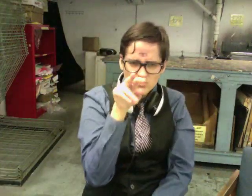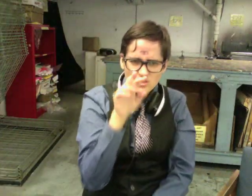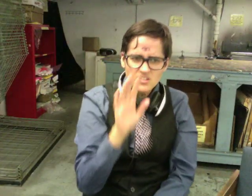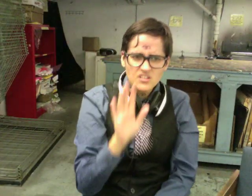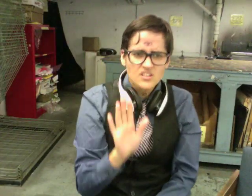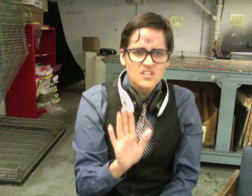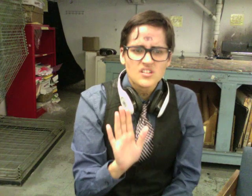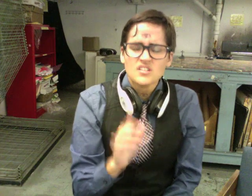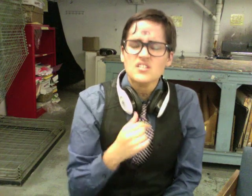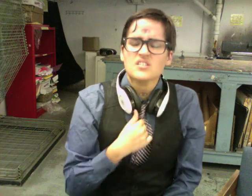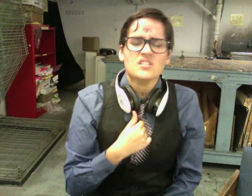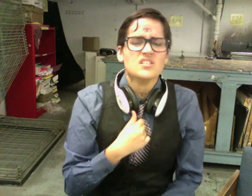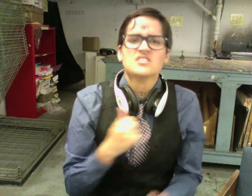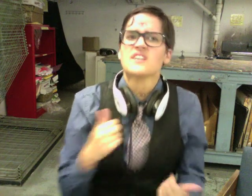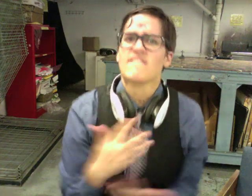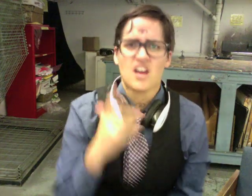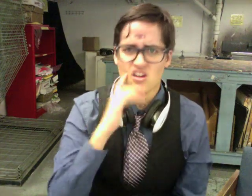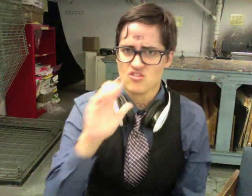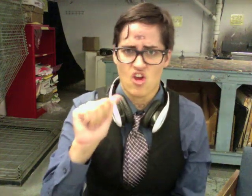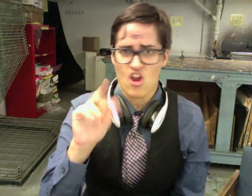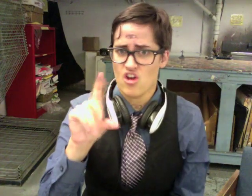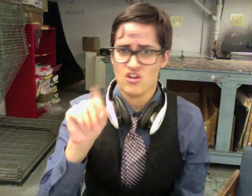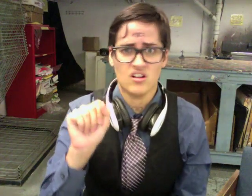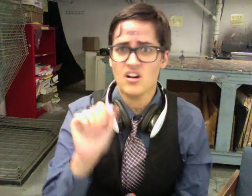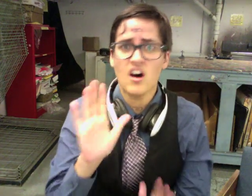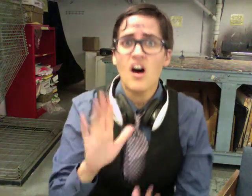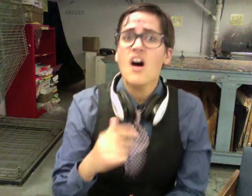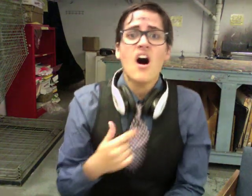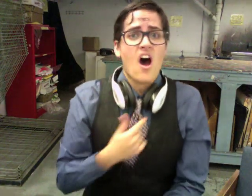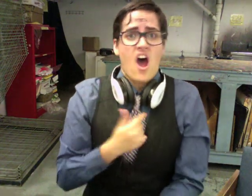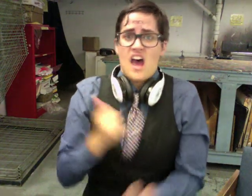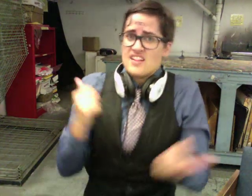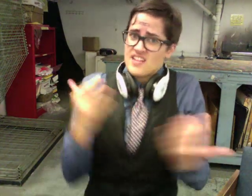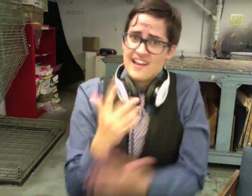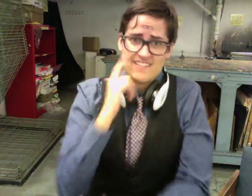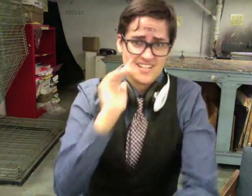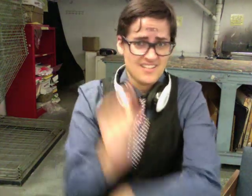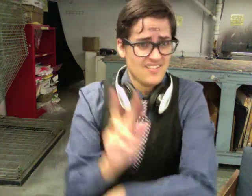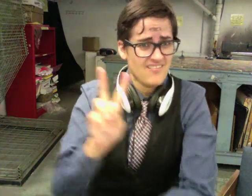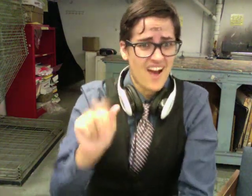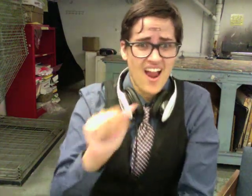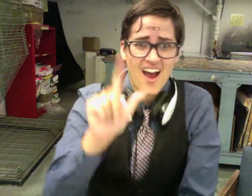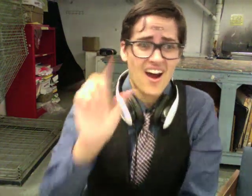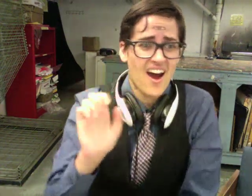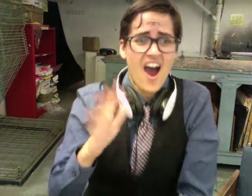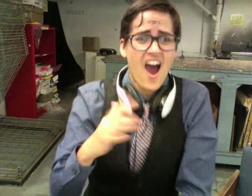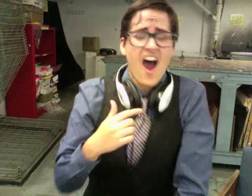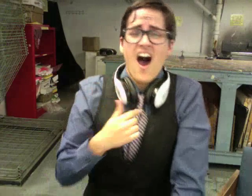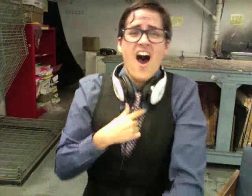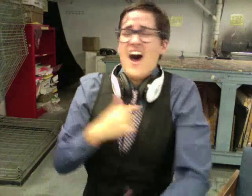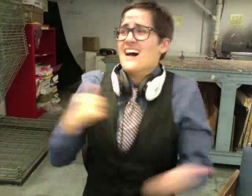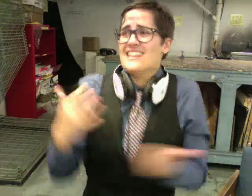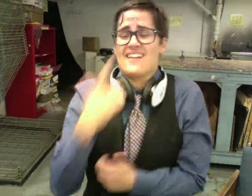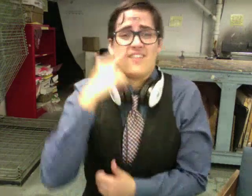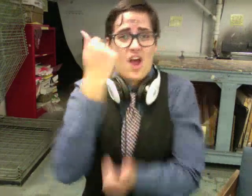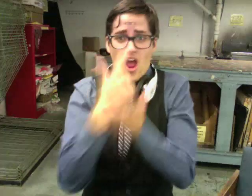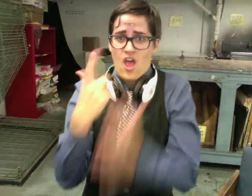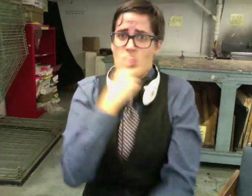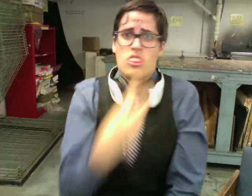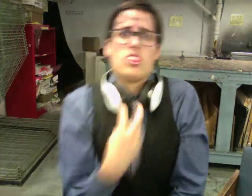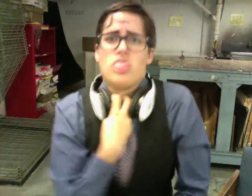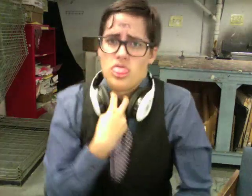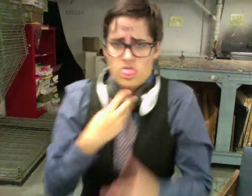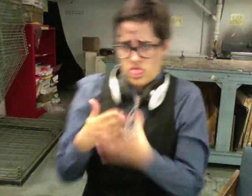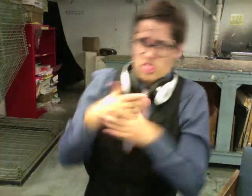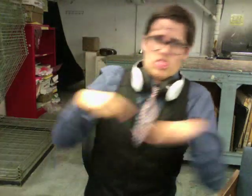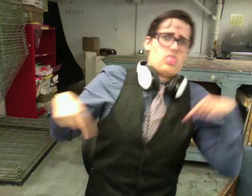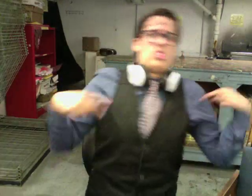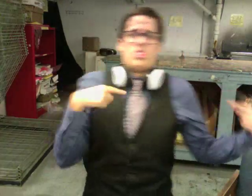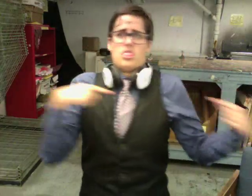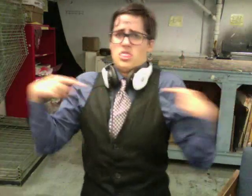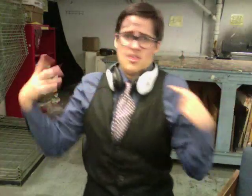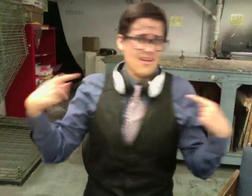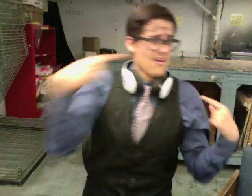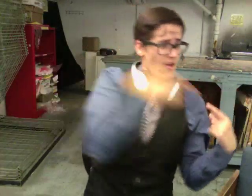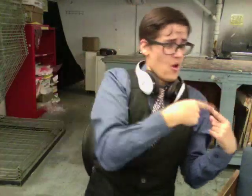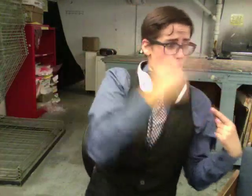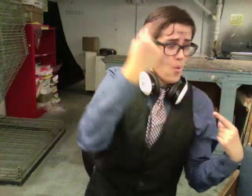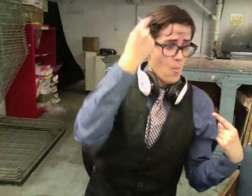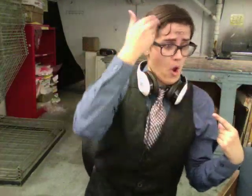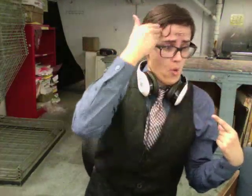for Carlos. I fear for Night Vale. I fear for anyone caught between what they know and